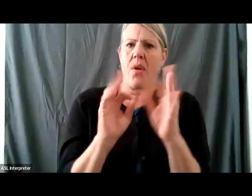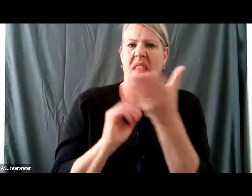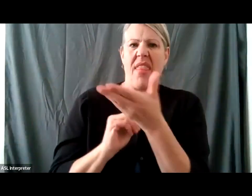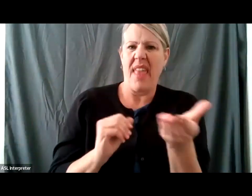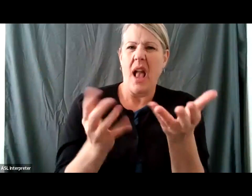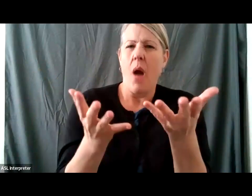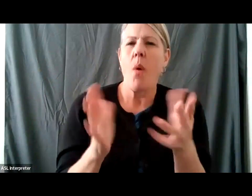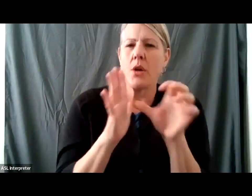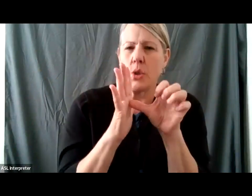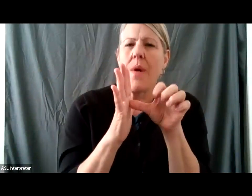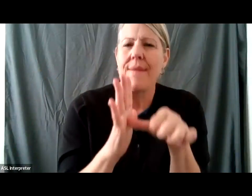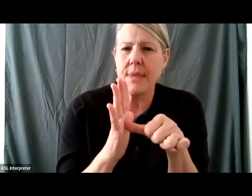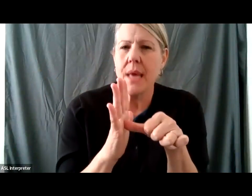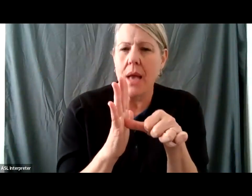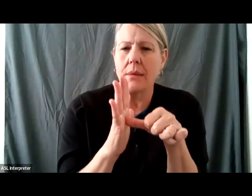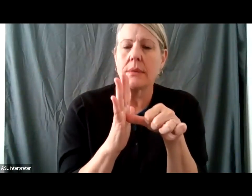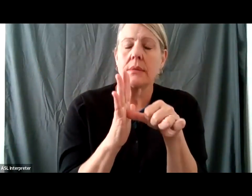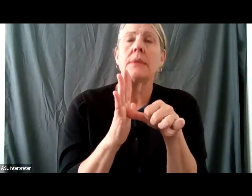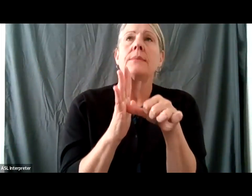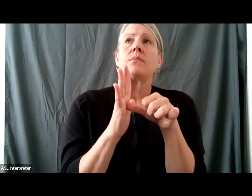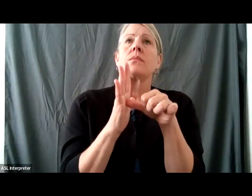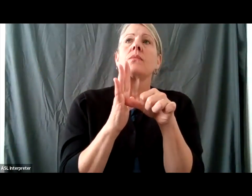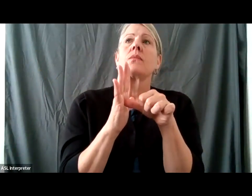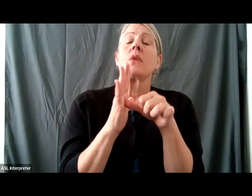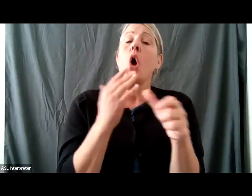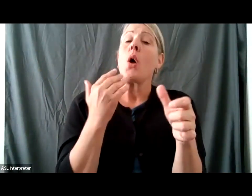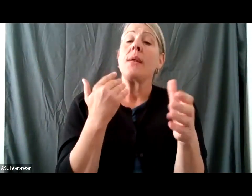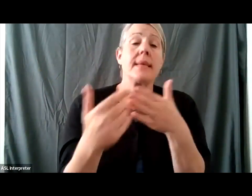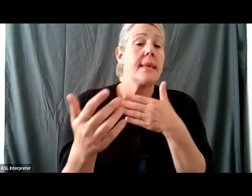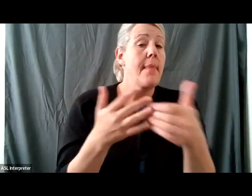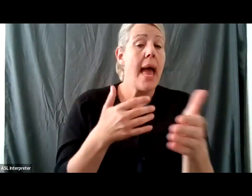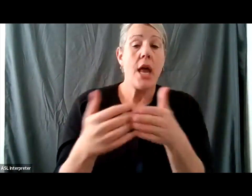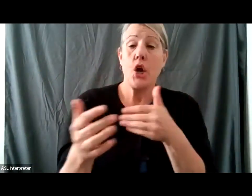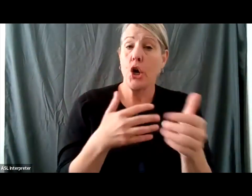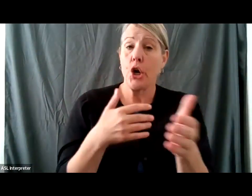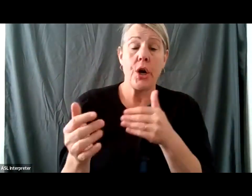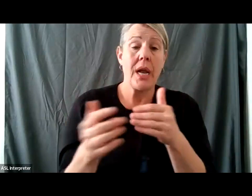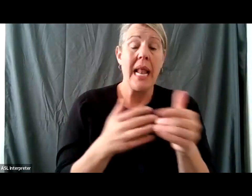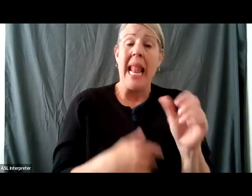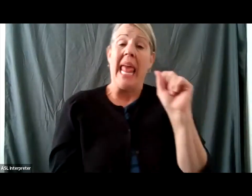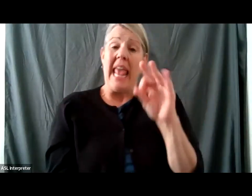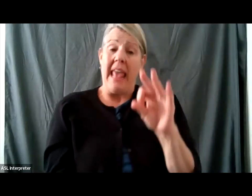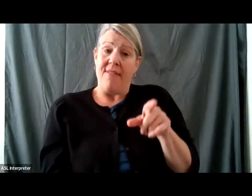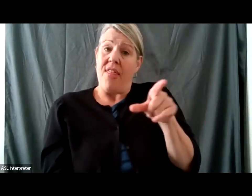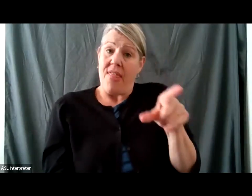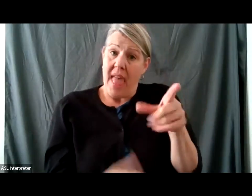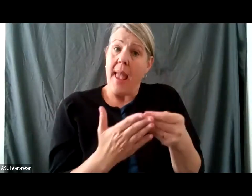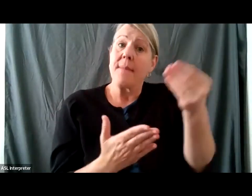Kind of regardless of whether a recipient does acquire accessible medical equipment,